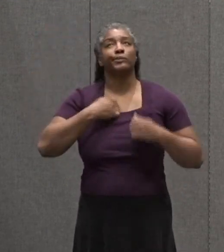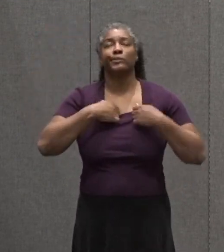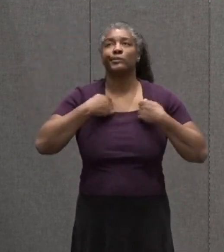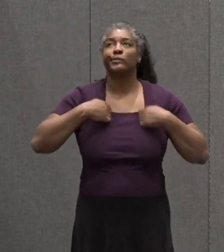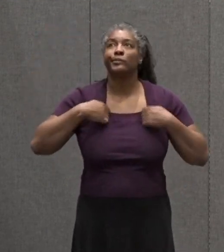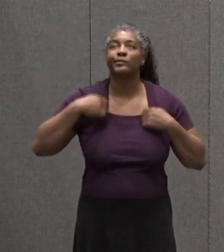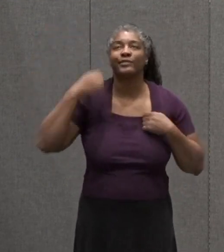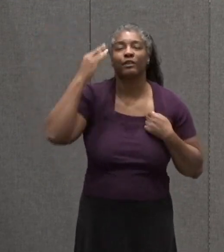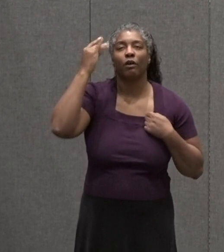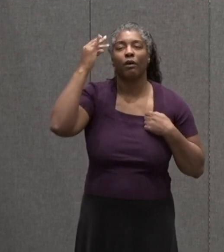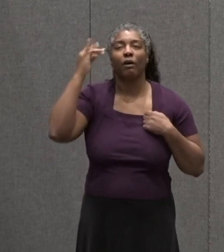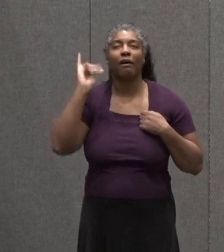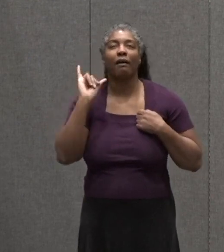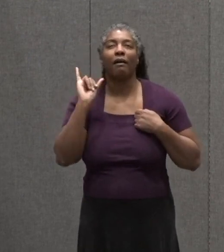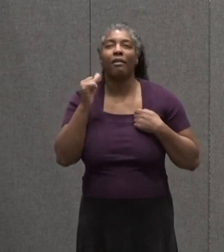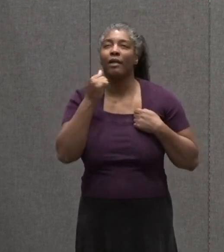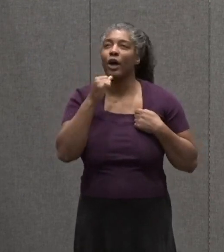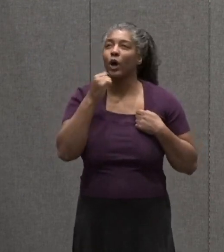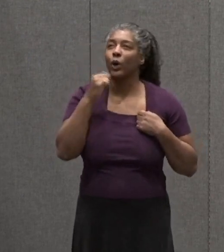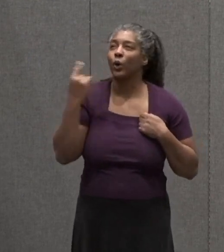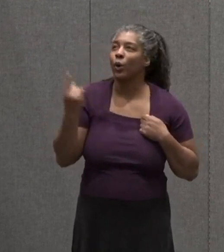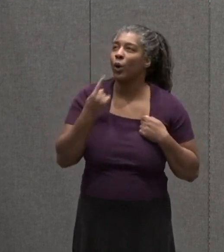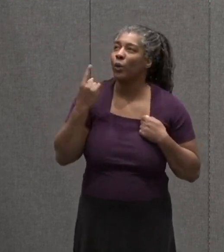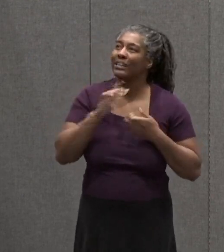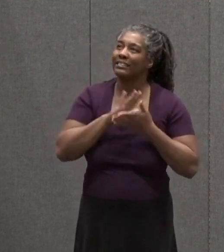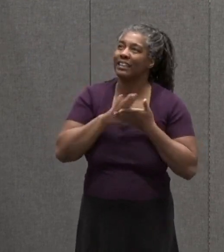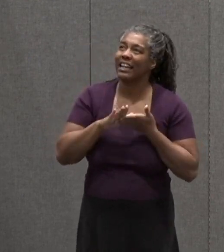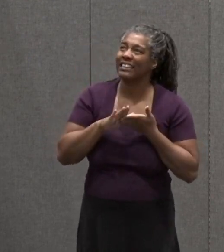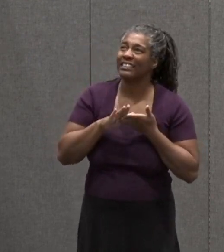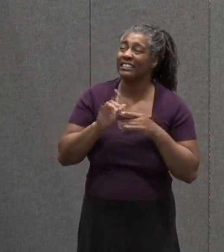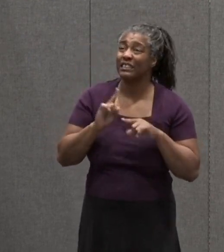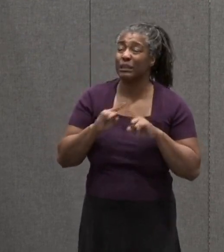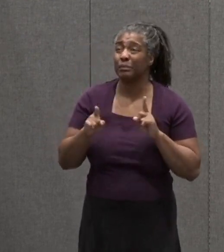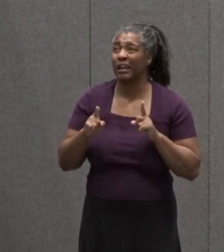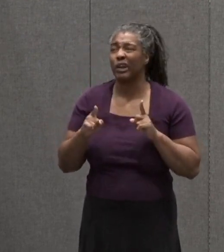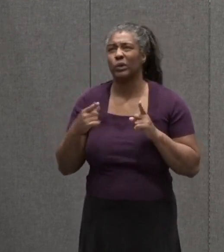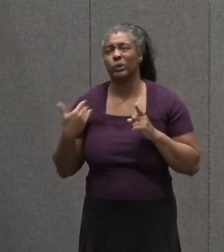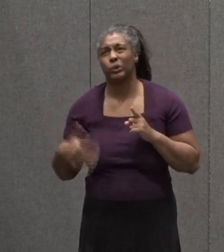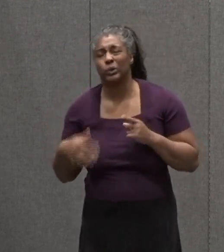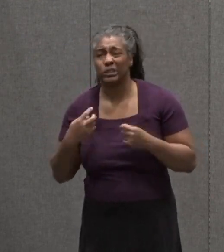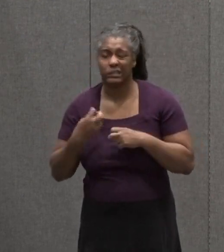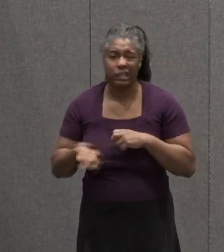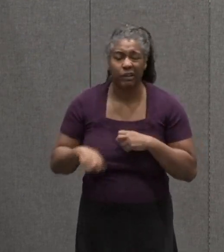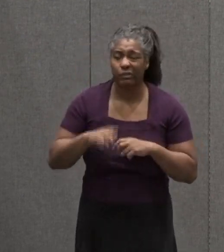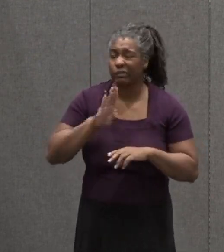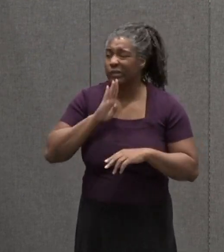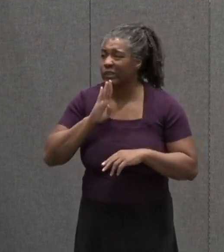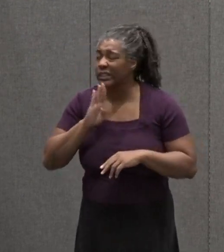to you at school, and you wanna be nice to her, but it's really tough and frustrating. And then you get out of the shower and you're getting ready